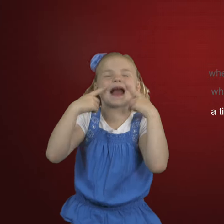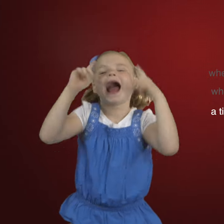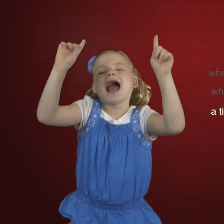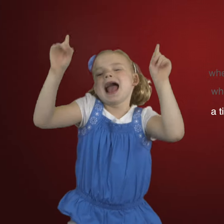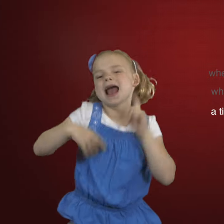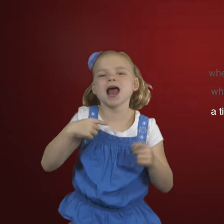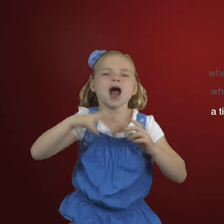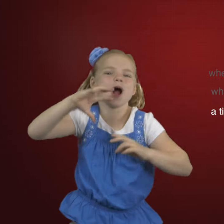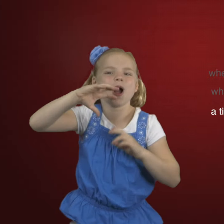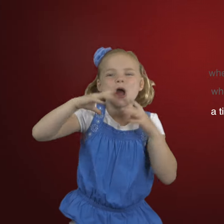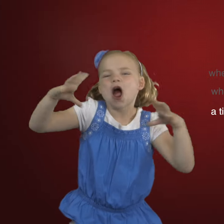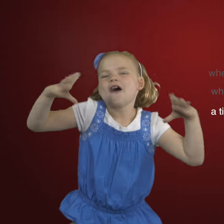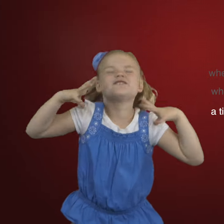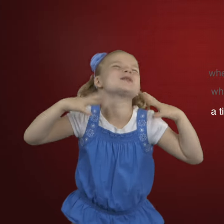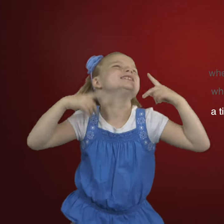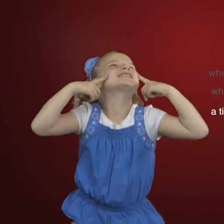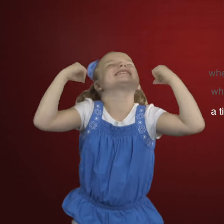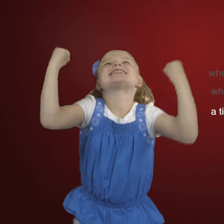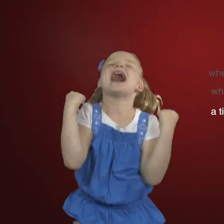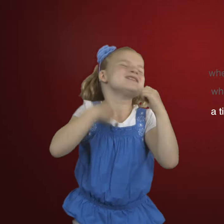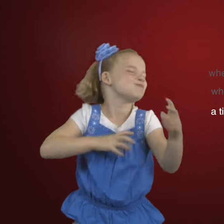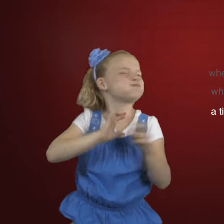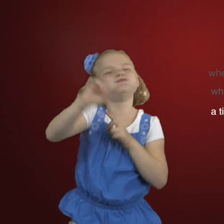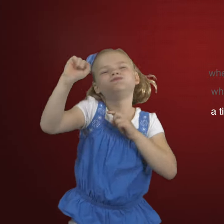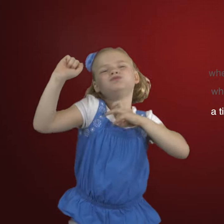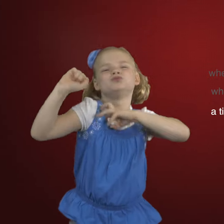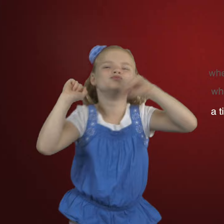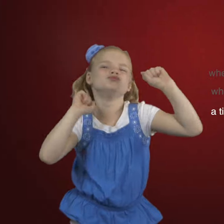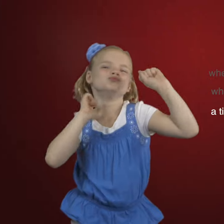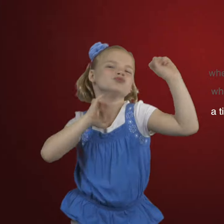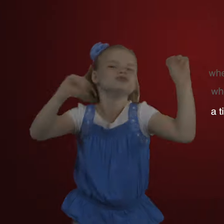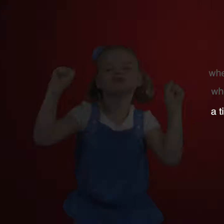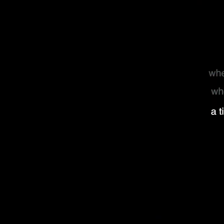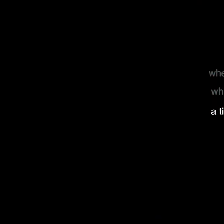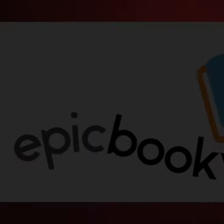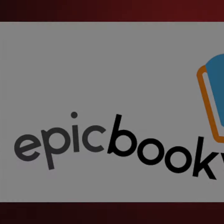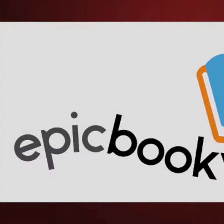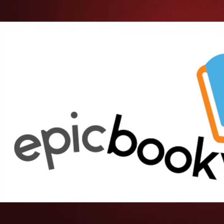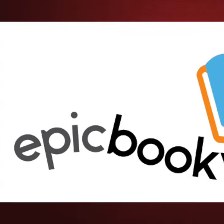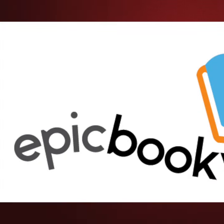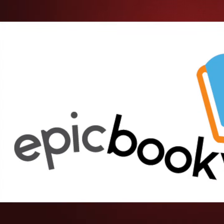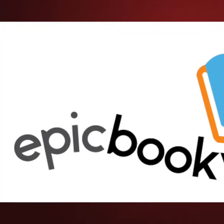and finally it's time to be off on Spring Break and take off and have fun.